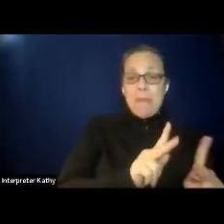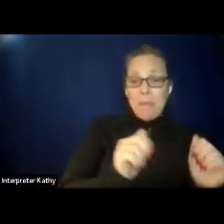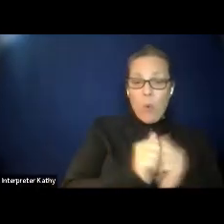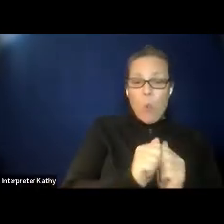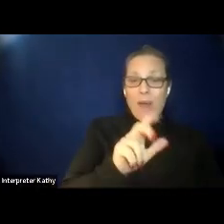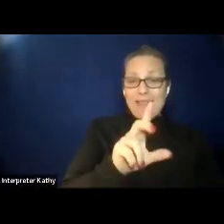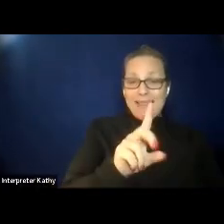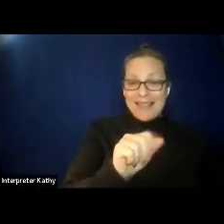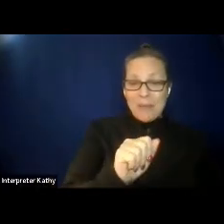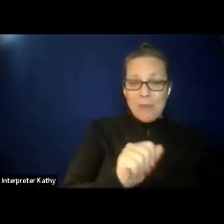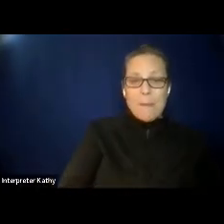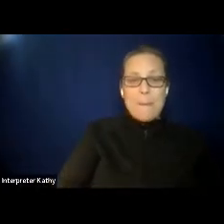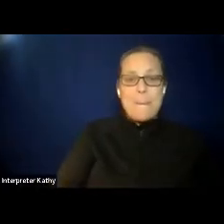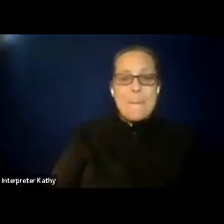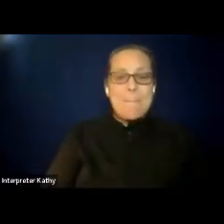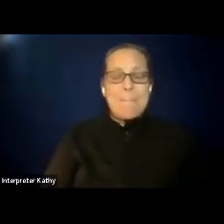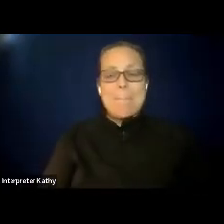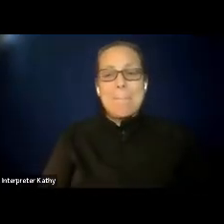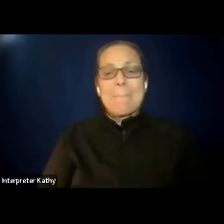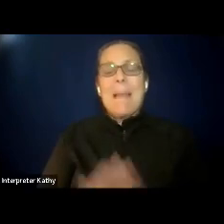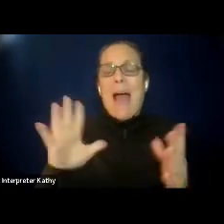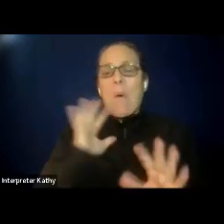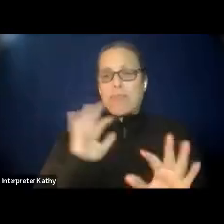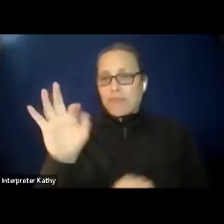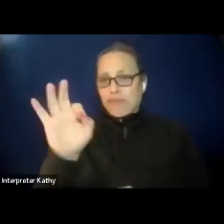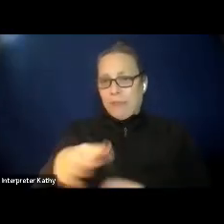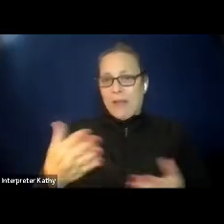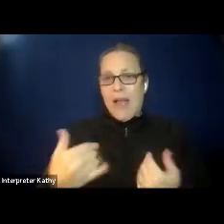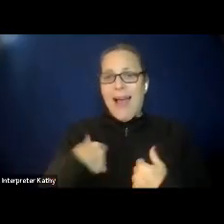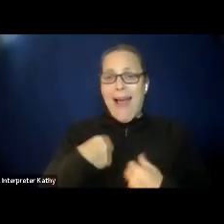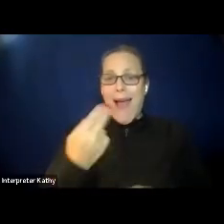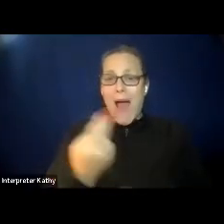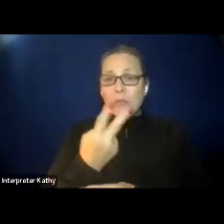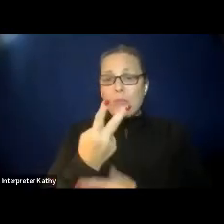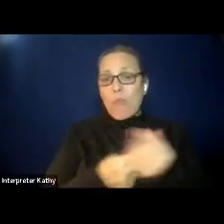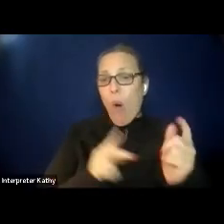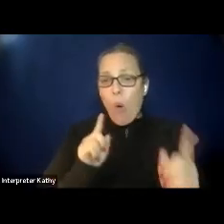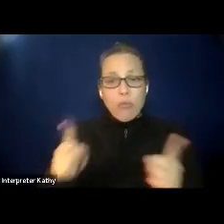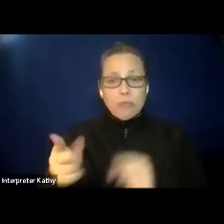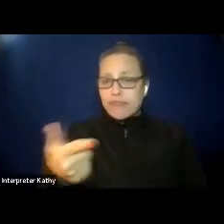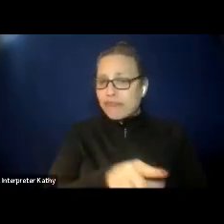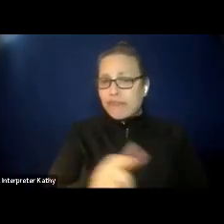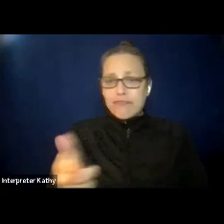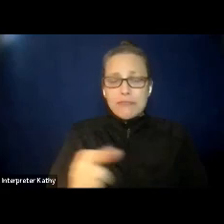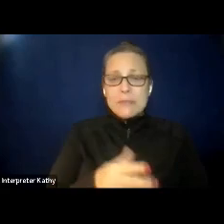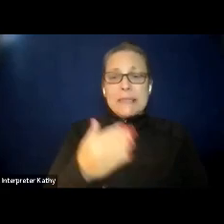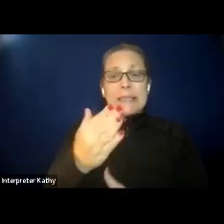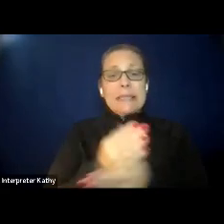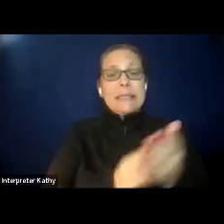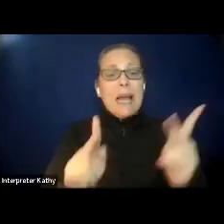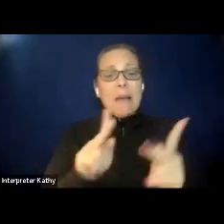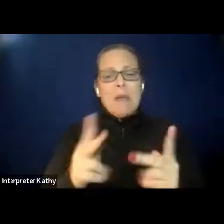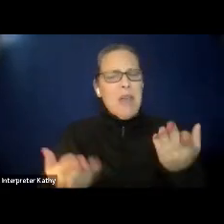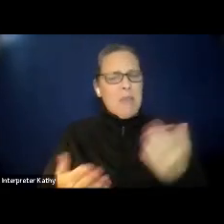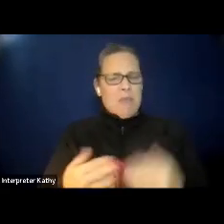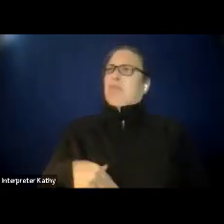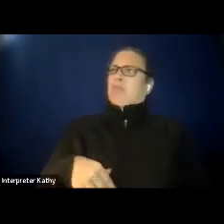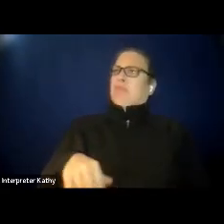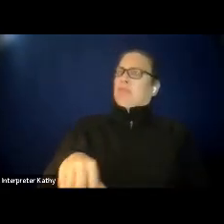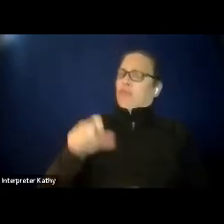switching back and forth between the phrase "Disabled People" and "People with Disabilities." I will say I use